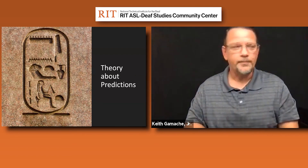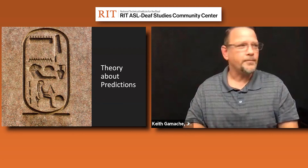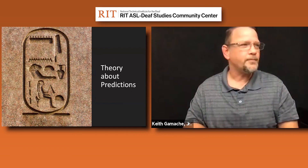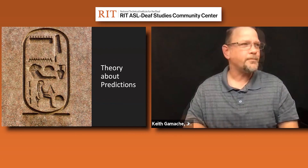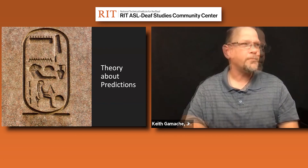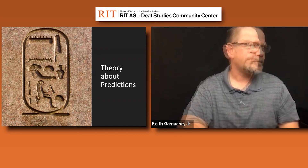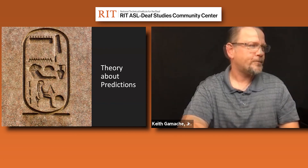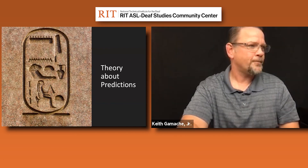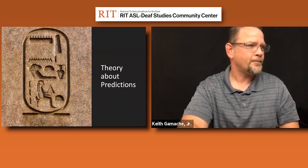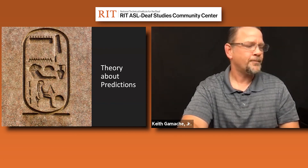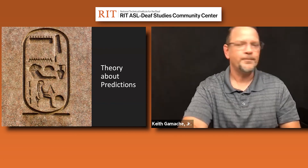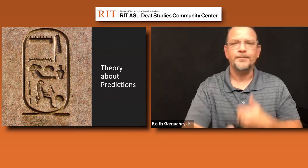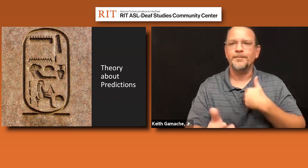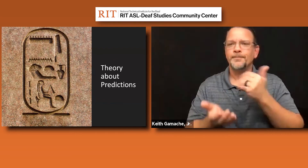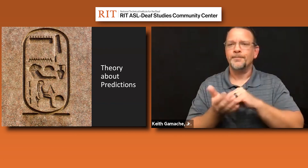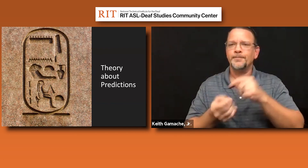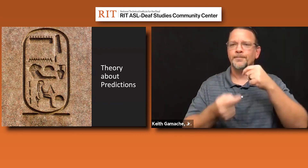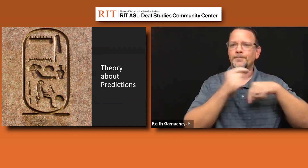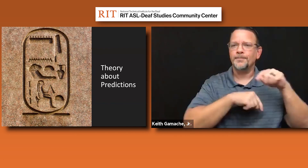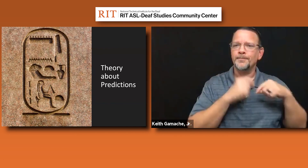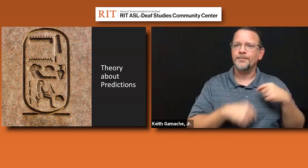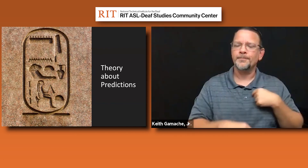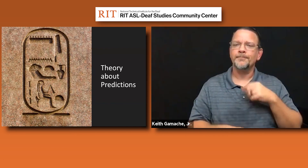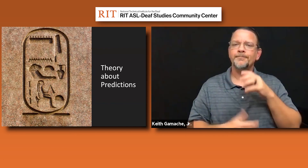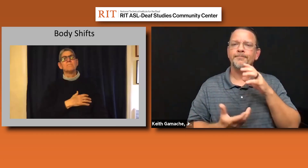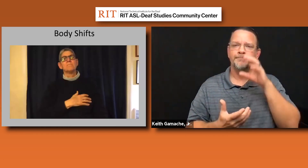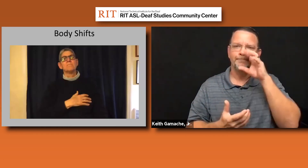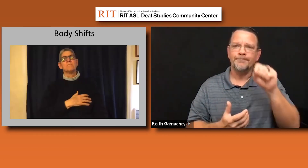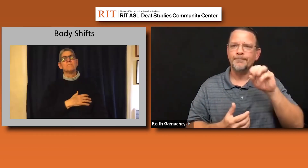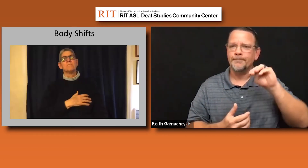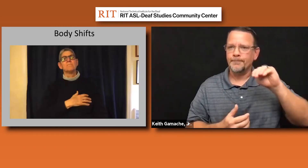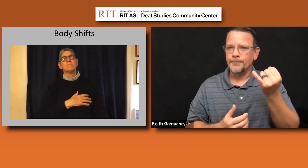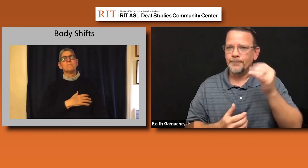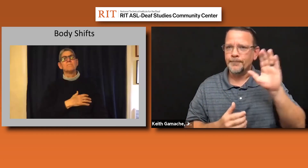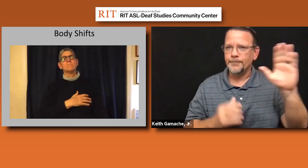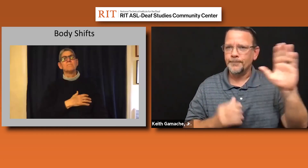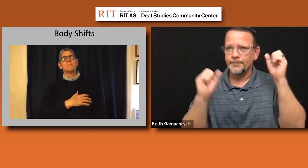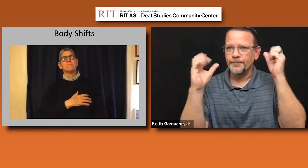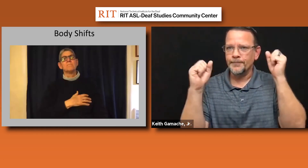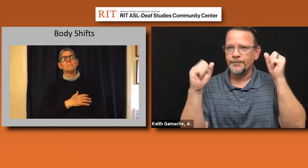a big part of ASL are something that we need to study more,